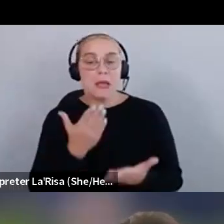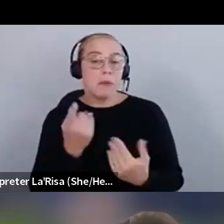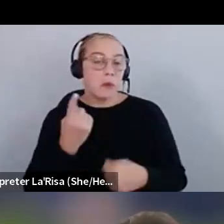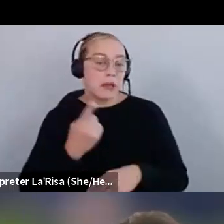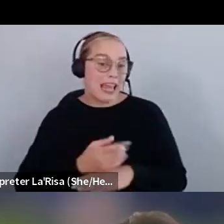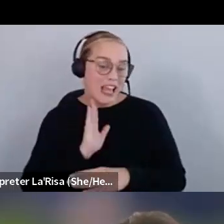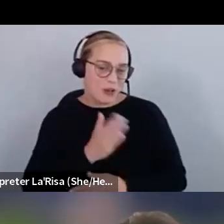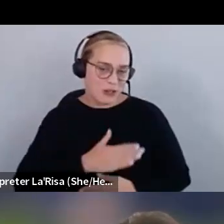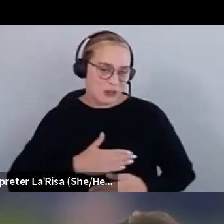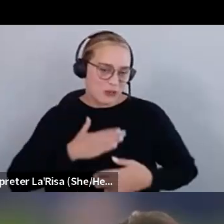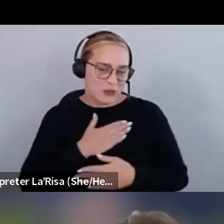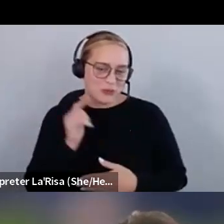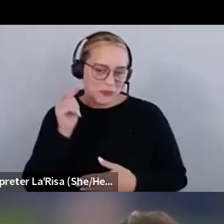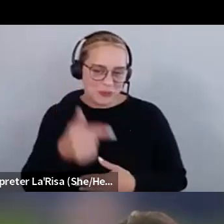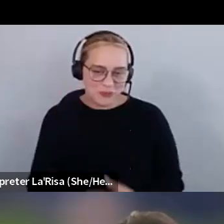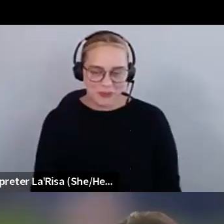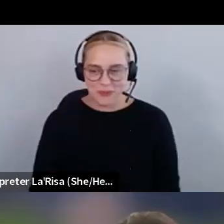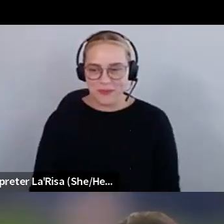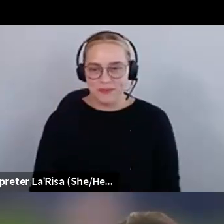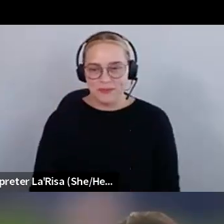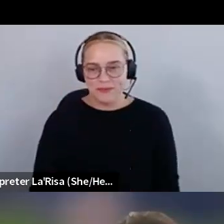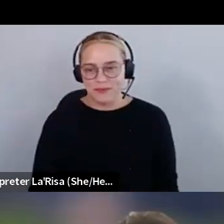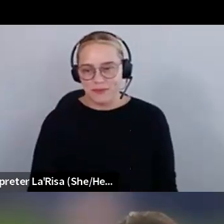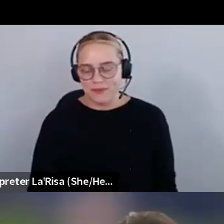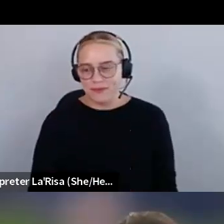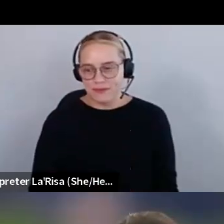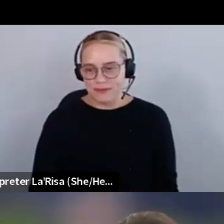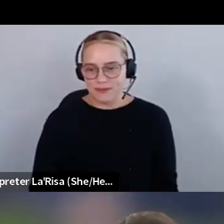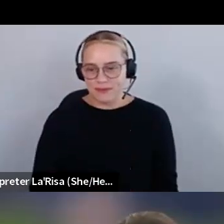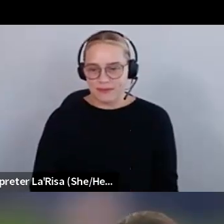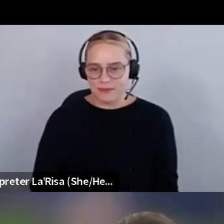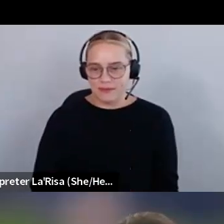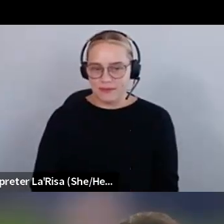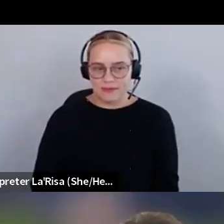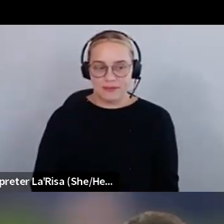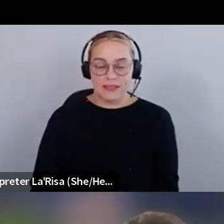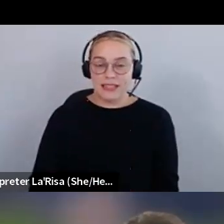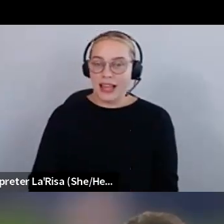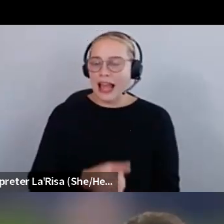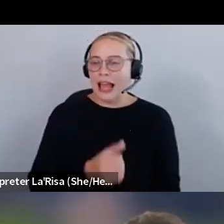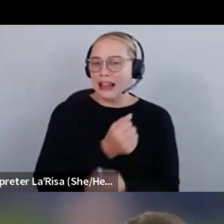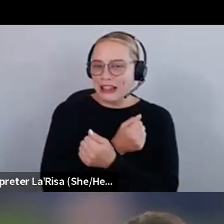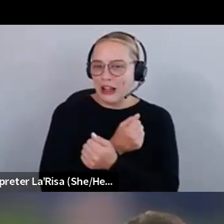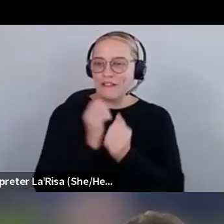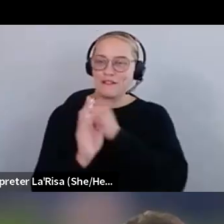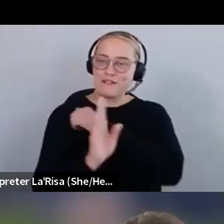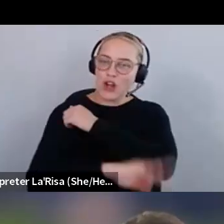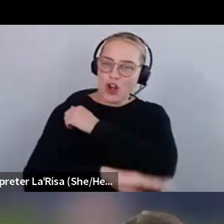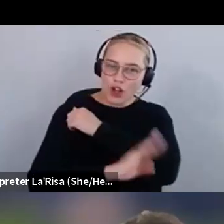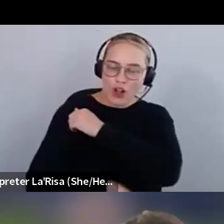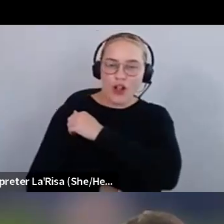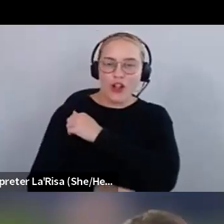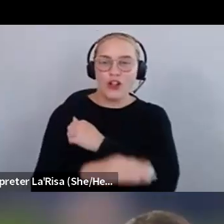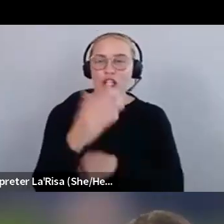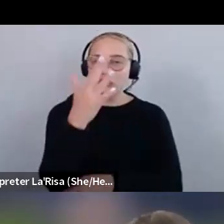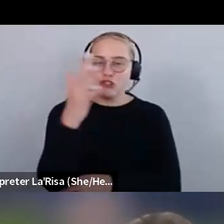Halloween. I'm still use to it. I'm still learning what Halloween is all